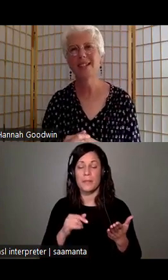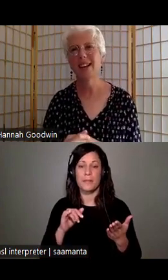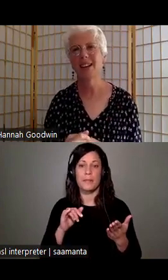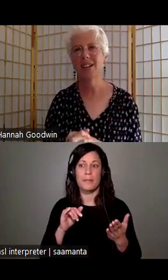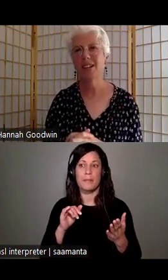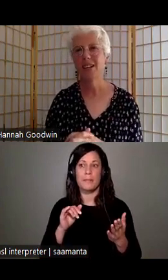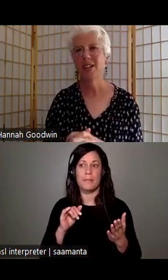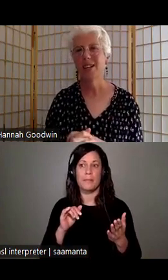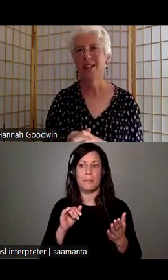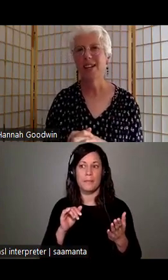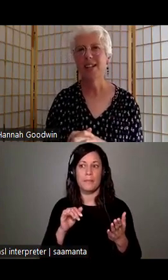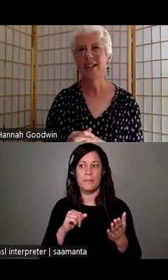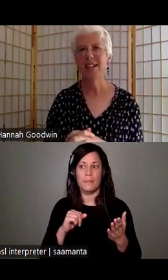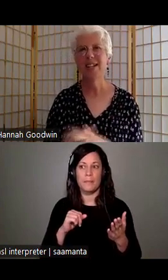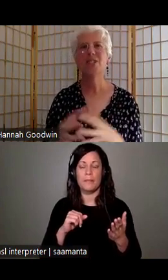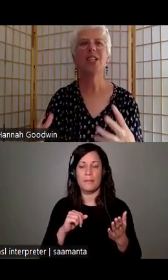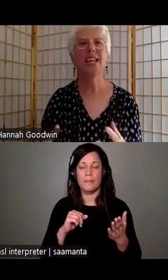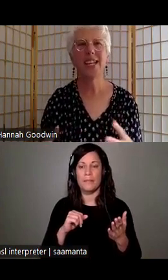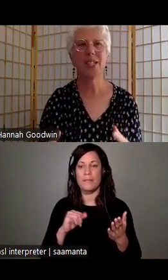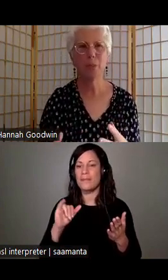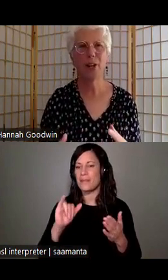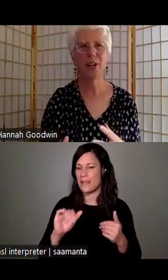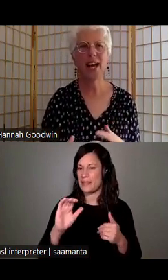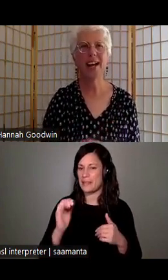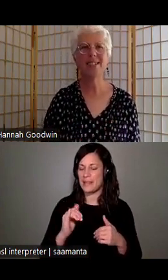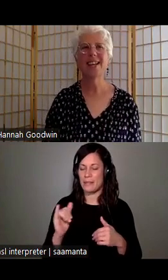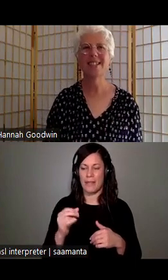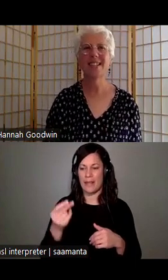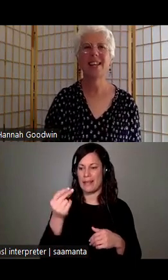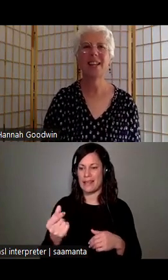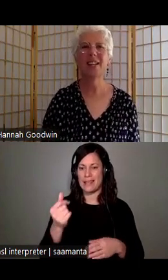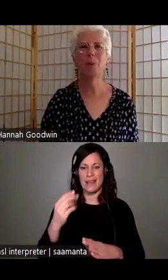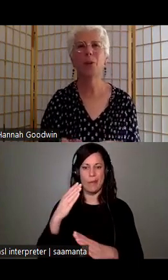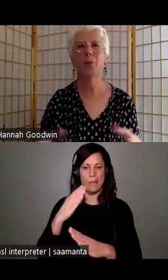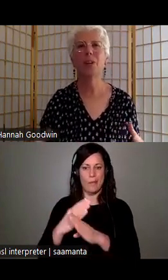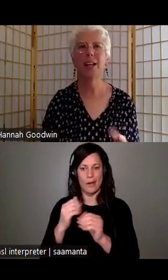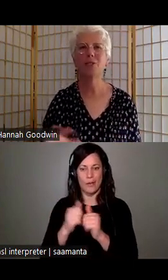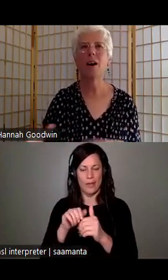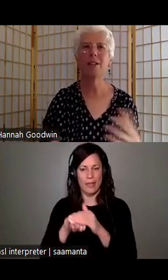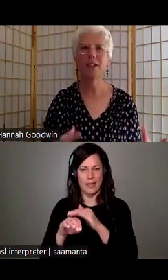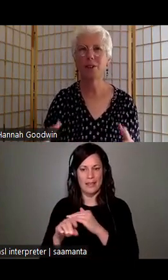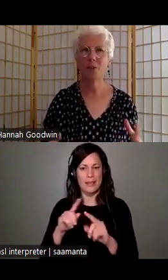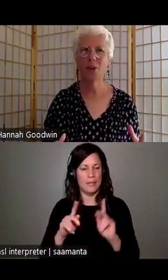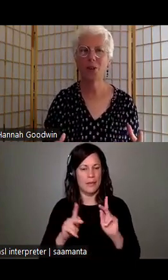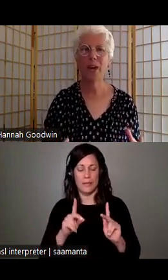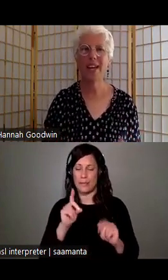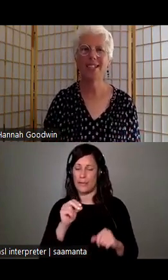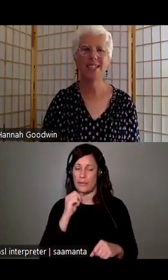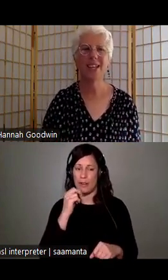as an instantaneous barrier to access and people don't realize all the different ways